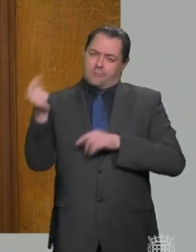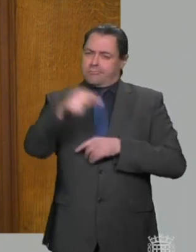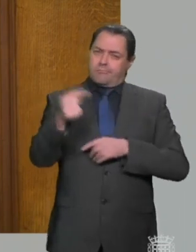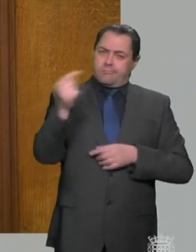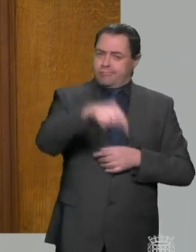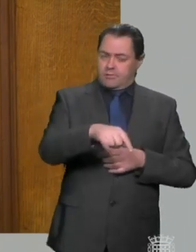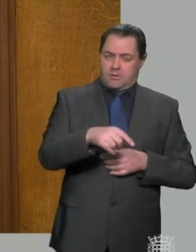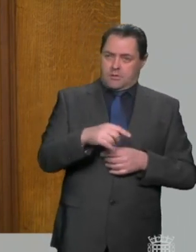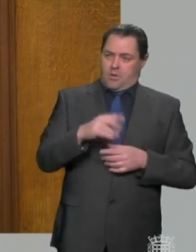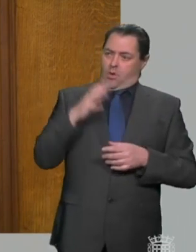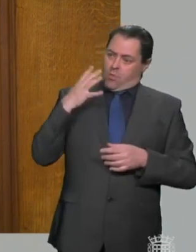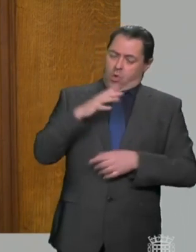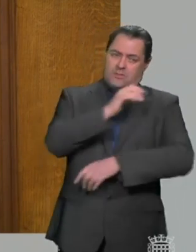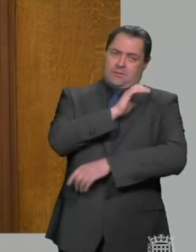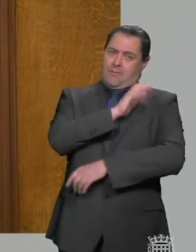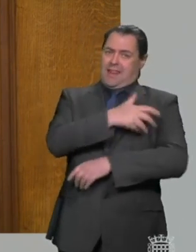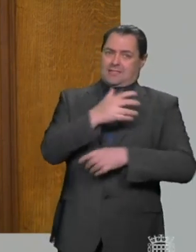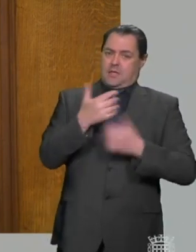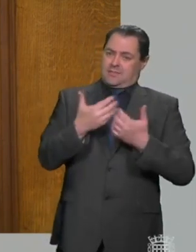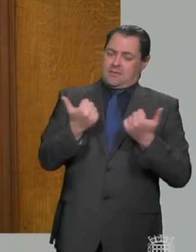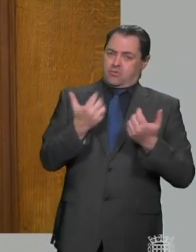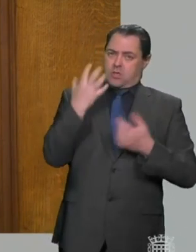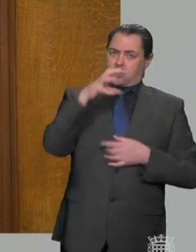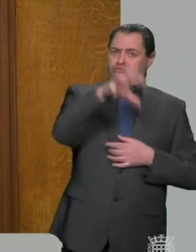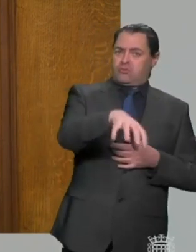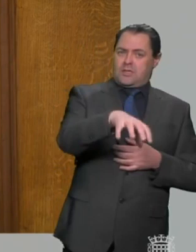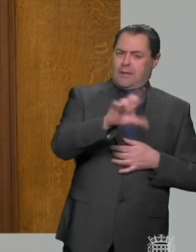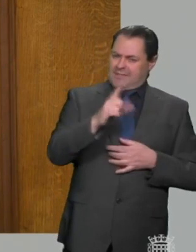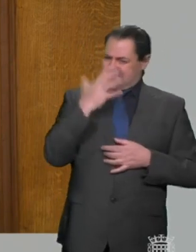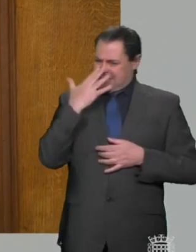has never been louder, but this Conservative Government are complicit in its denial.